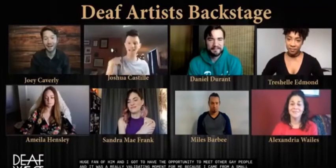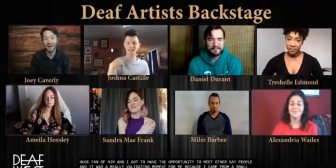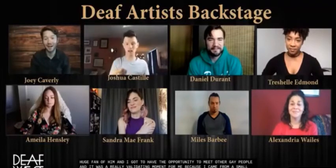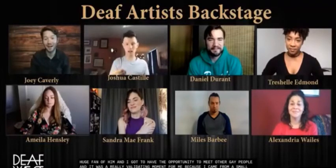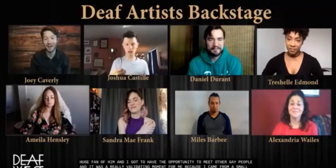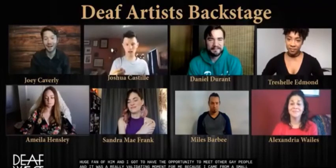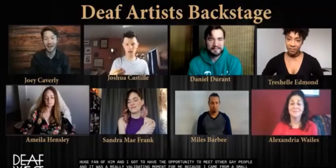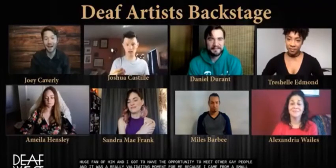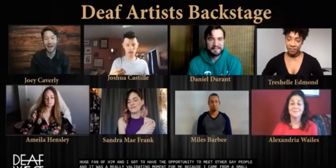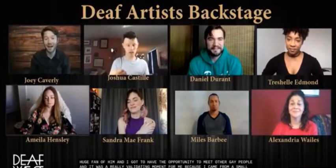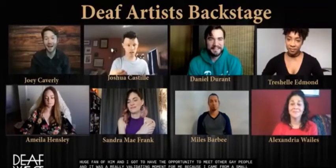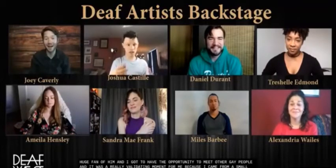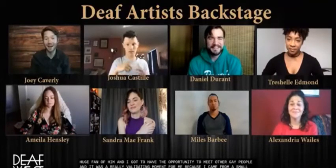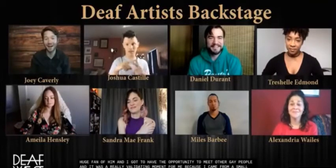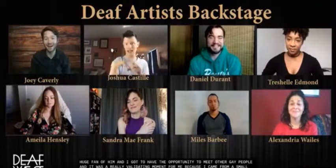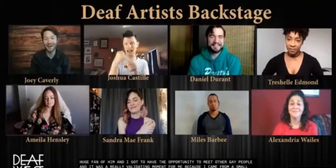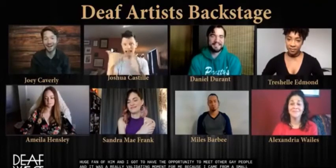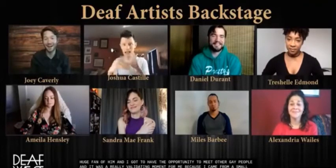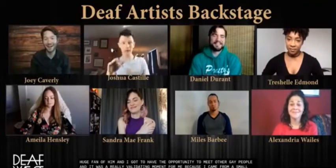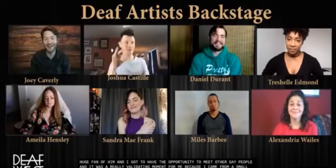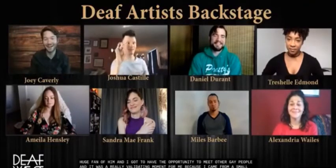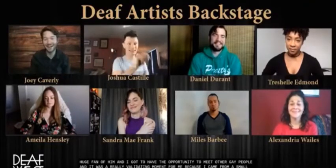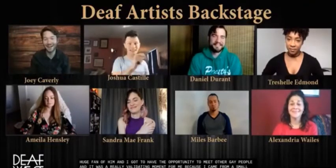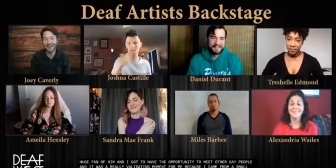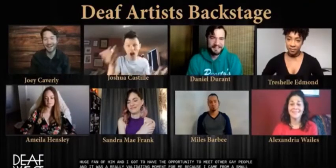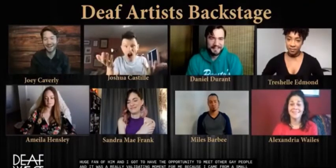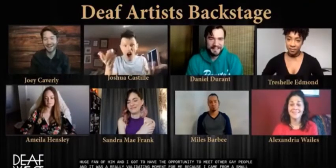the show, and that was in the newspaper at Gallaudet.